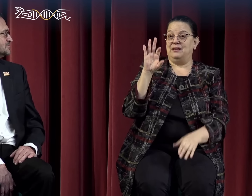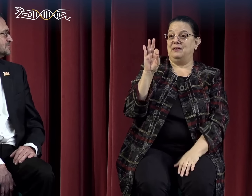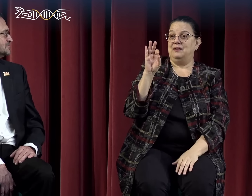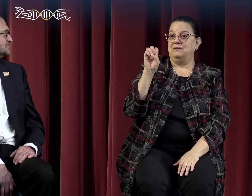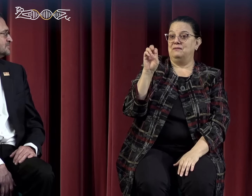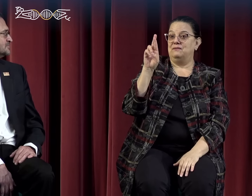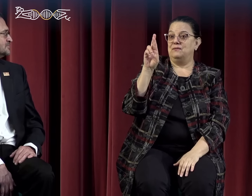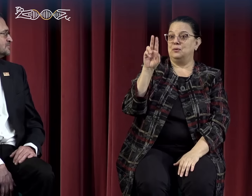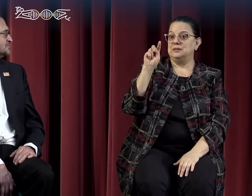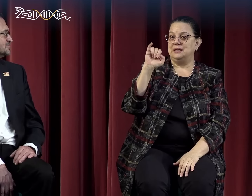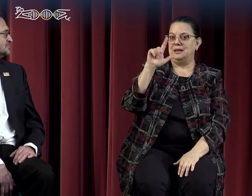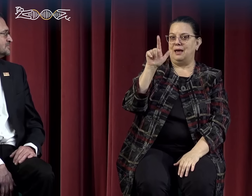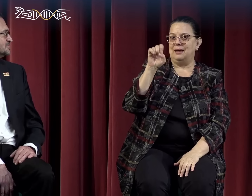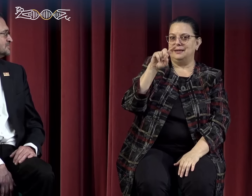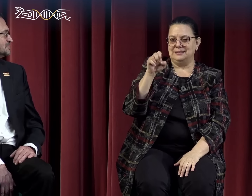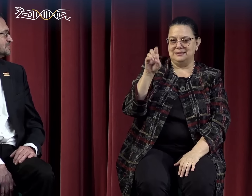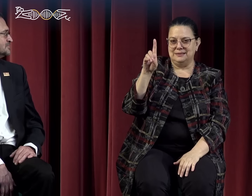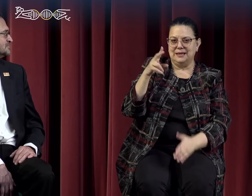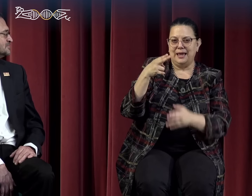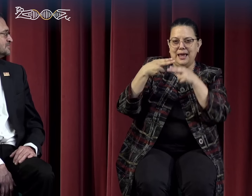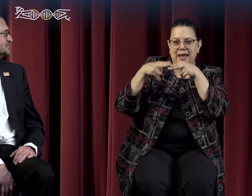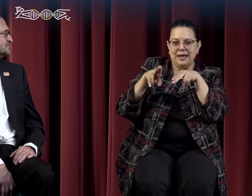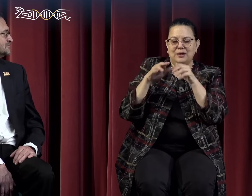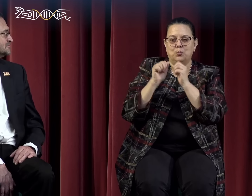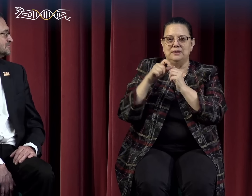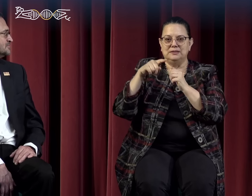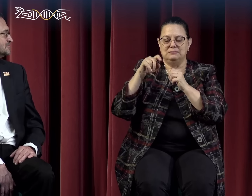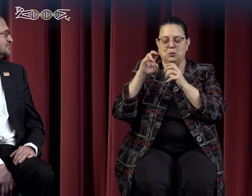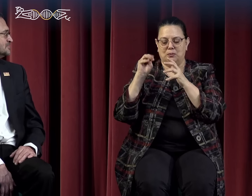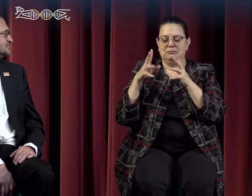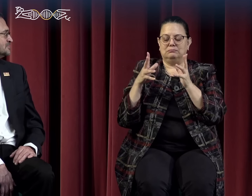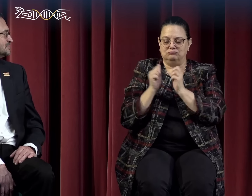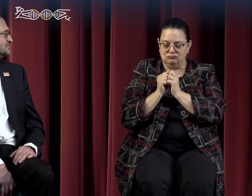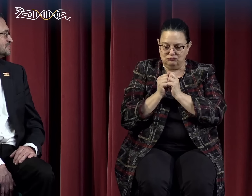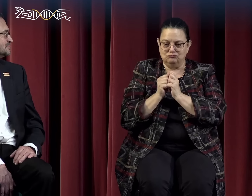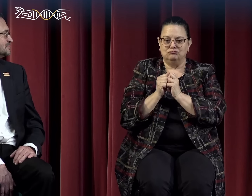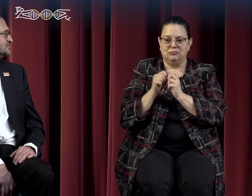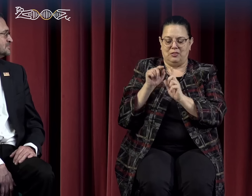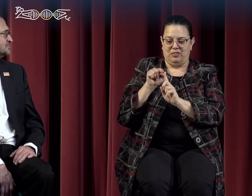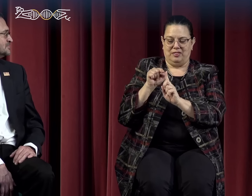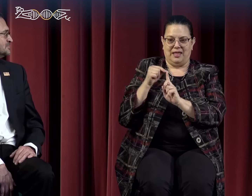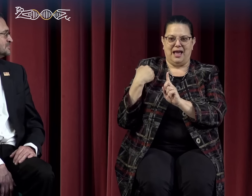think about idea fertilization of an egg sperm and we think about the